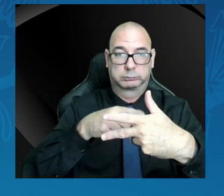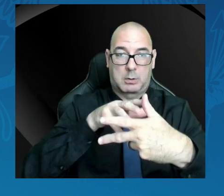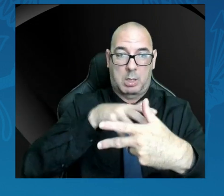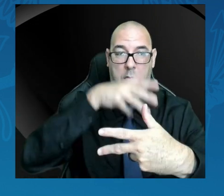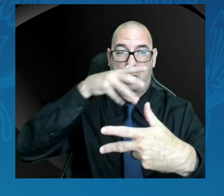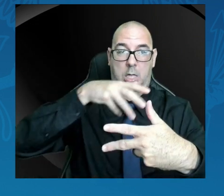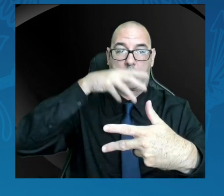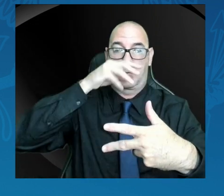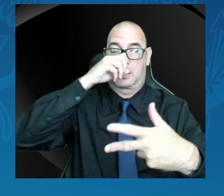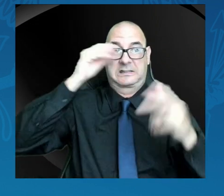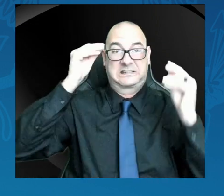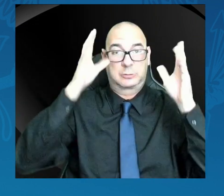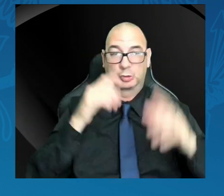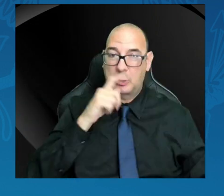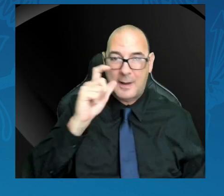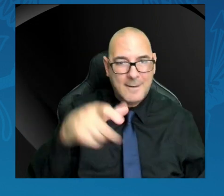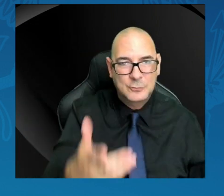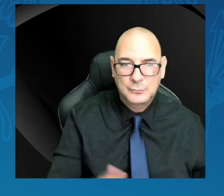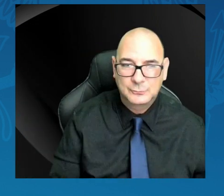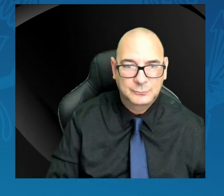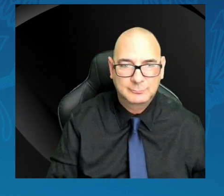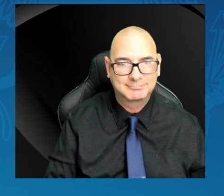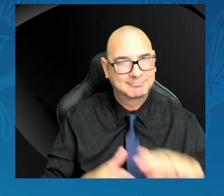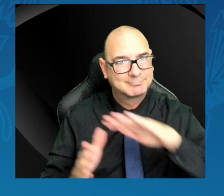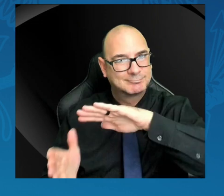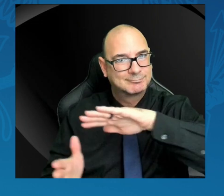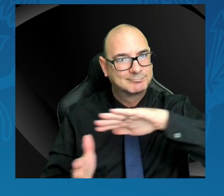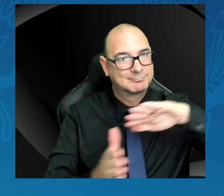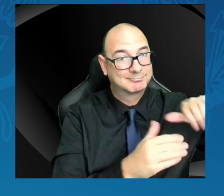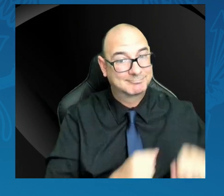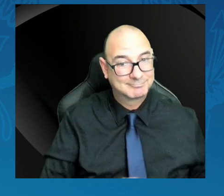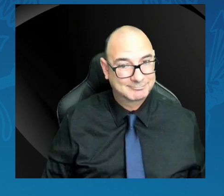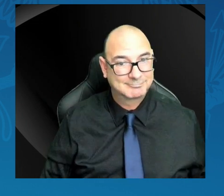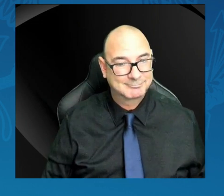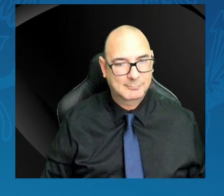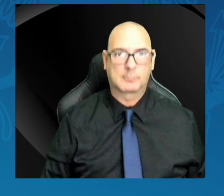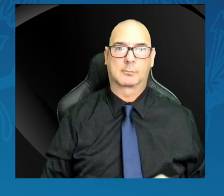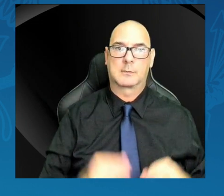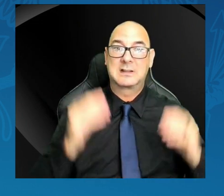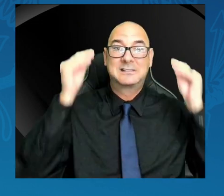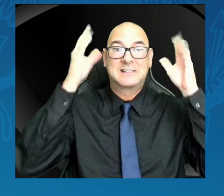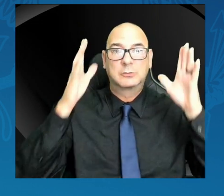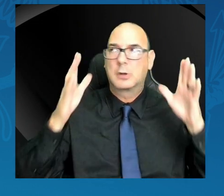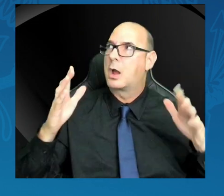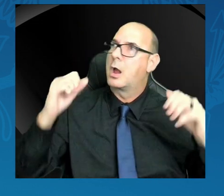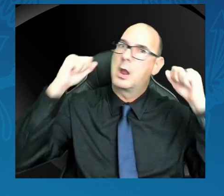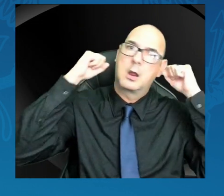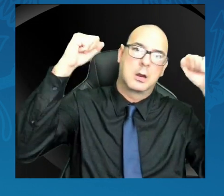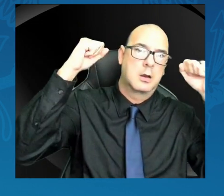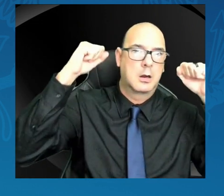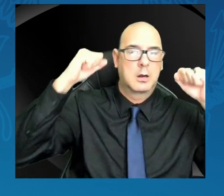Mm hmm. I heard the teachers transformative for the school districts